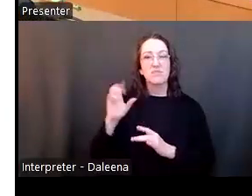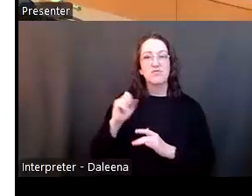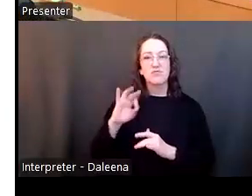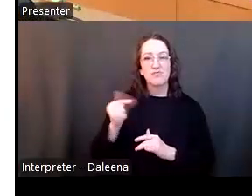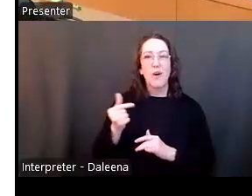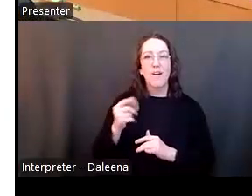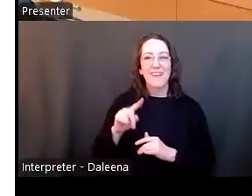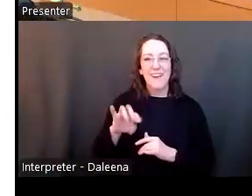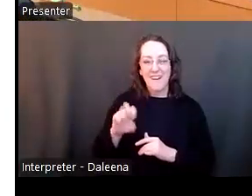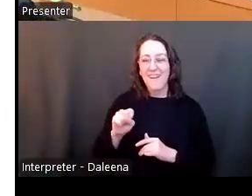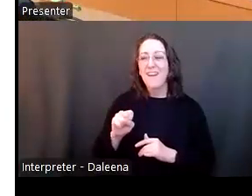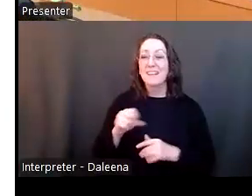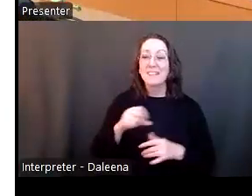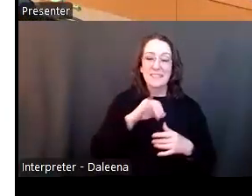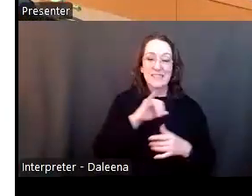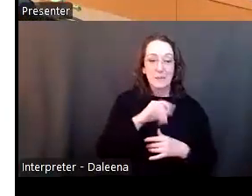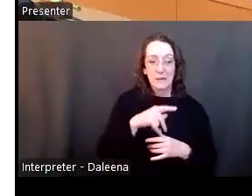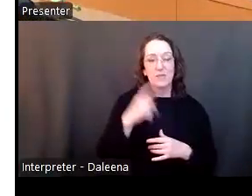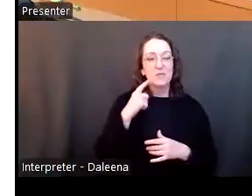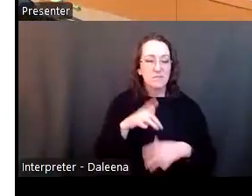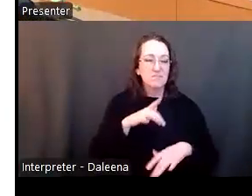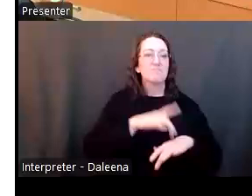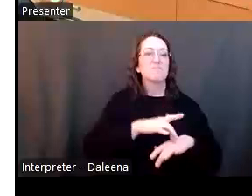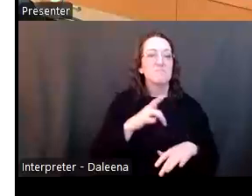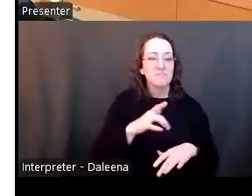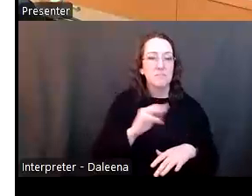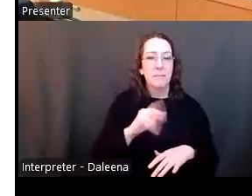inpatient interacting with patients that have touched uh myips uh from both sides